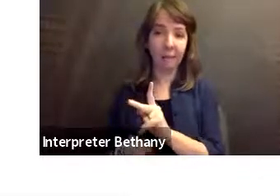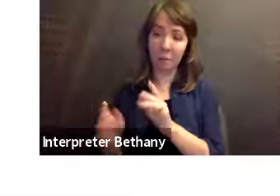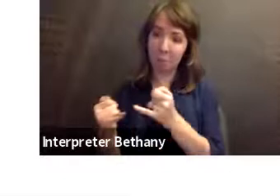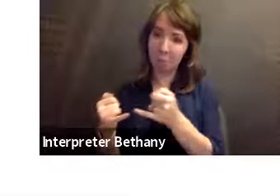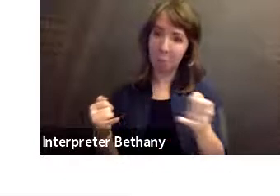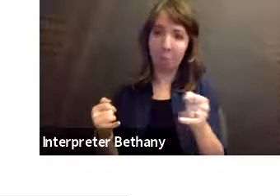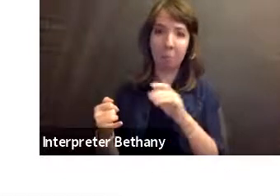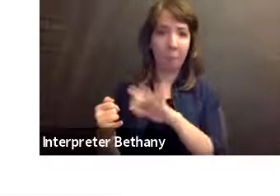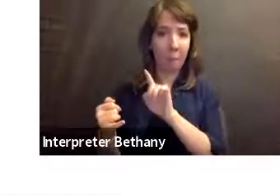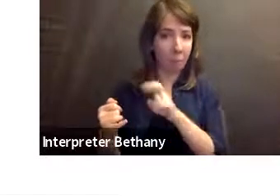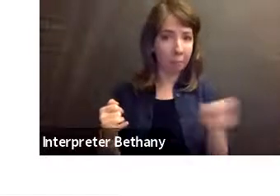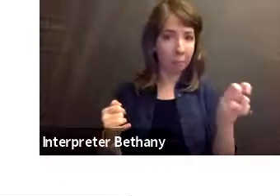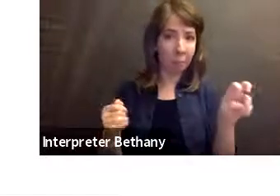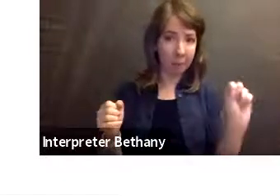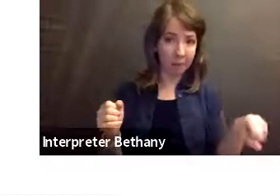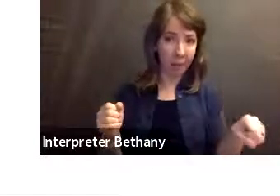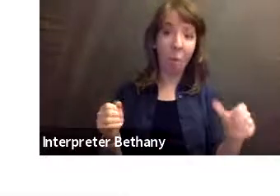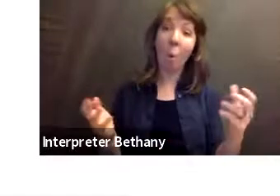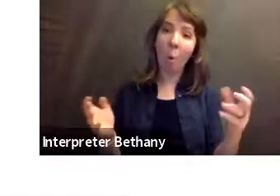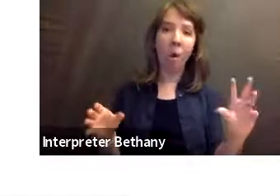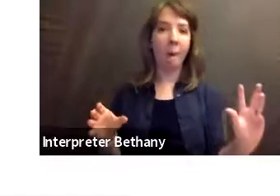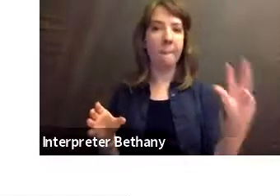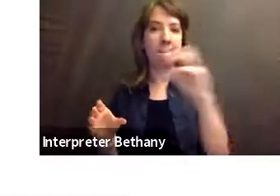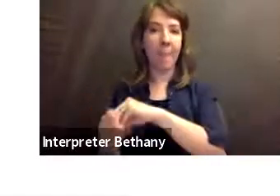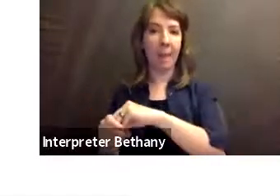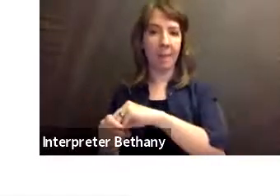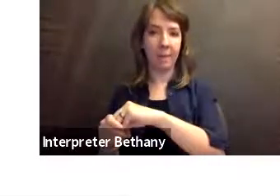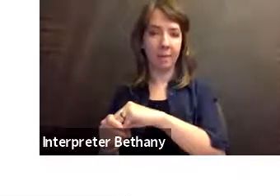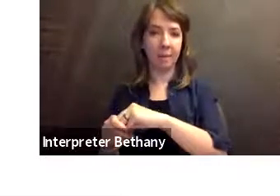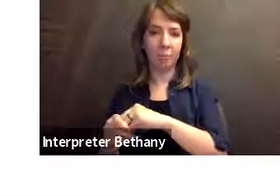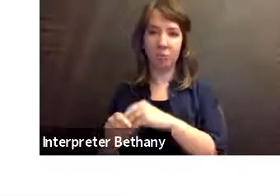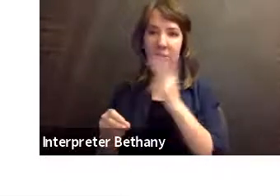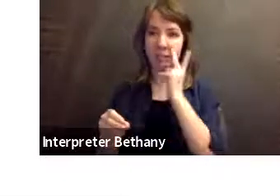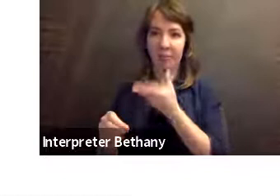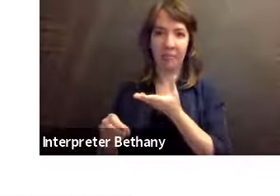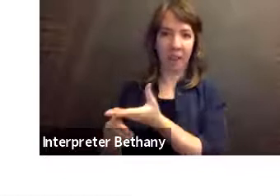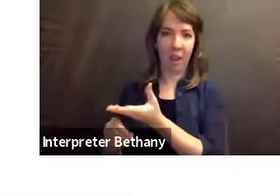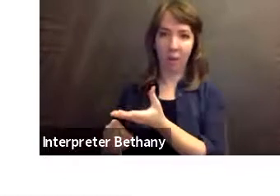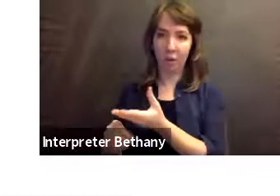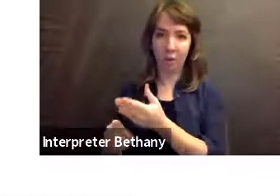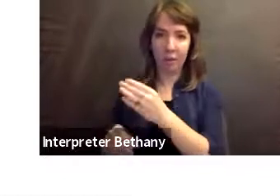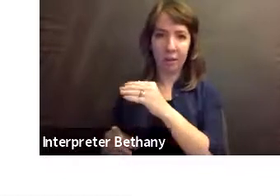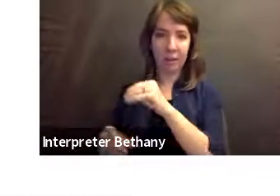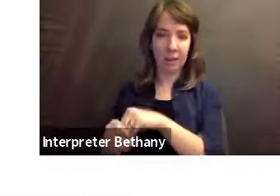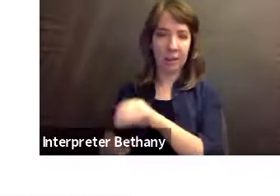Linda Kobashigawa: Me and my Linda Kobashigawa: Live Skills class. We created a